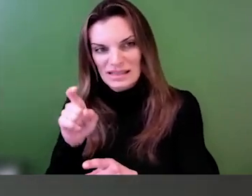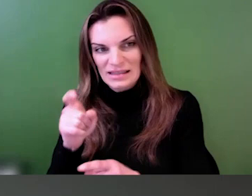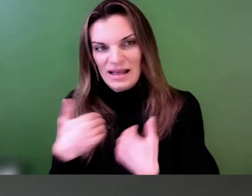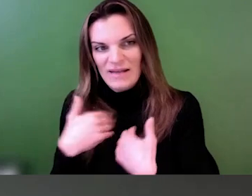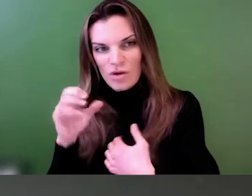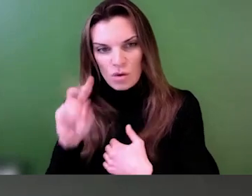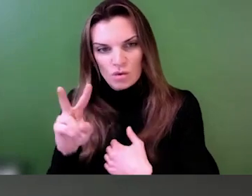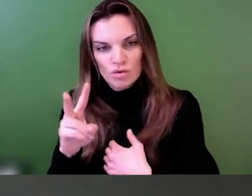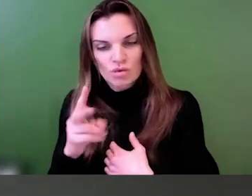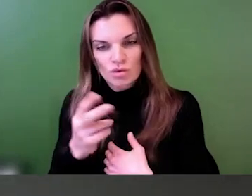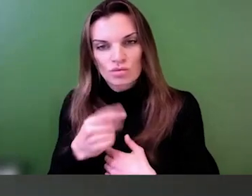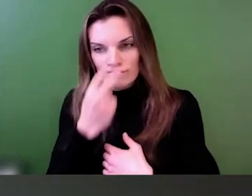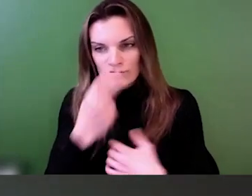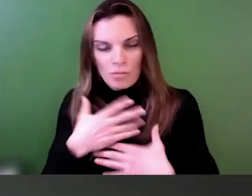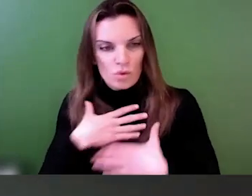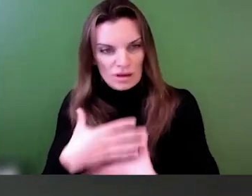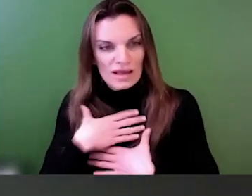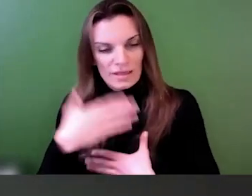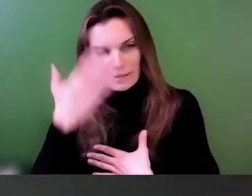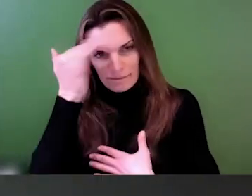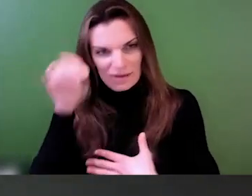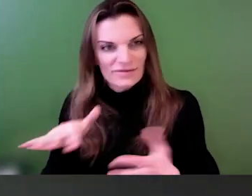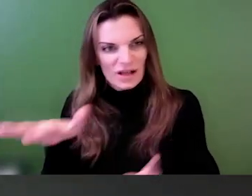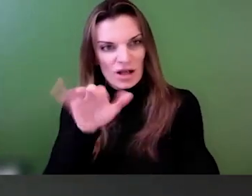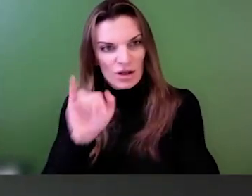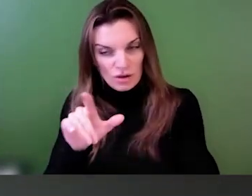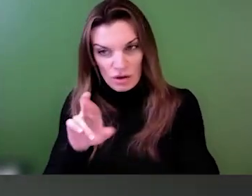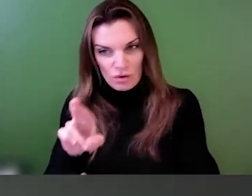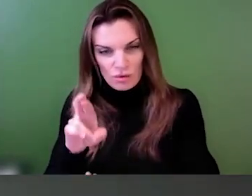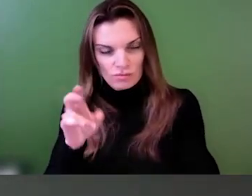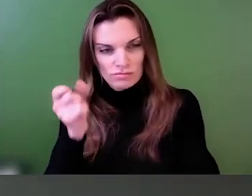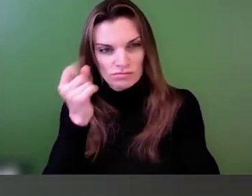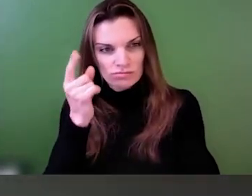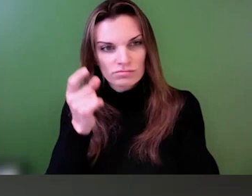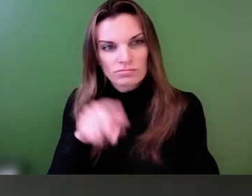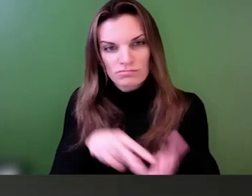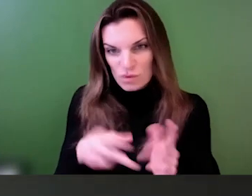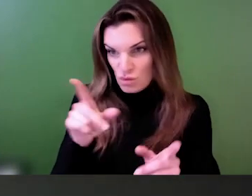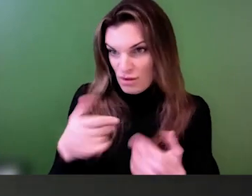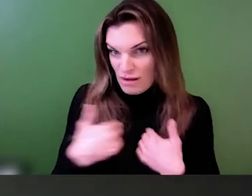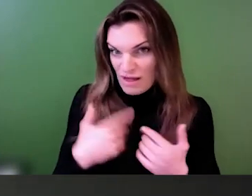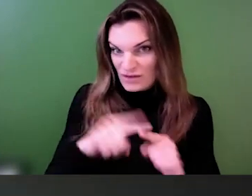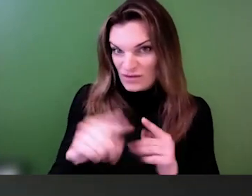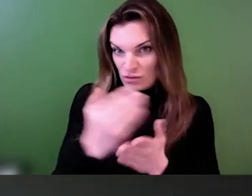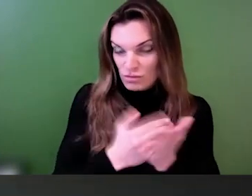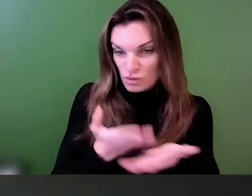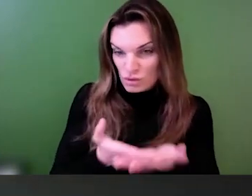02 tank to breathe. So this question I think is more of like do we have resources that list